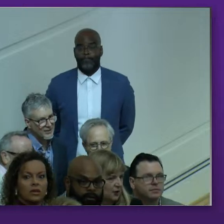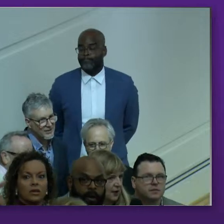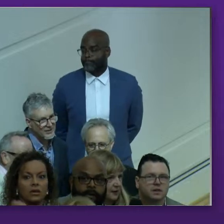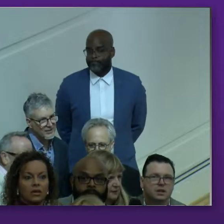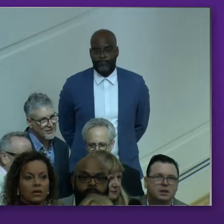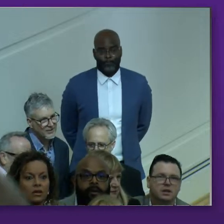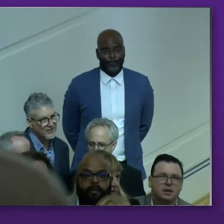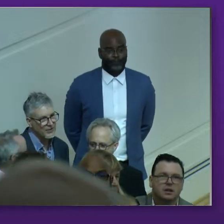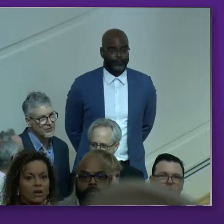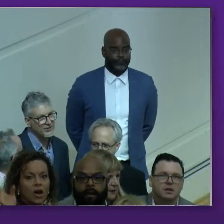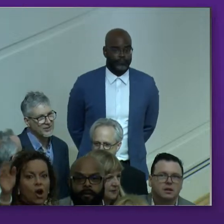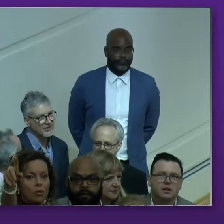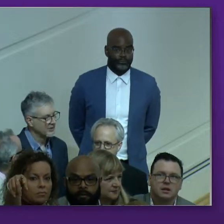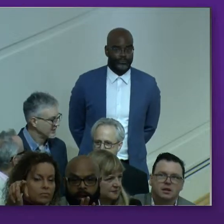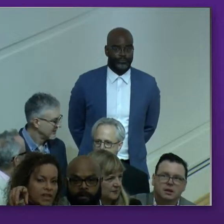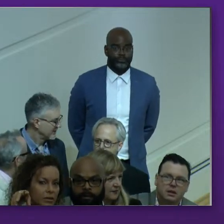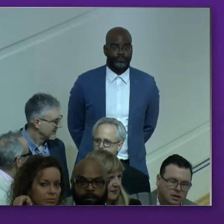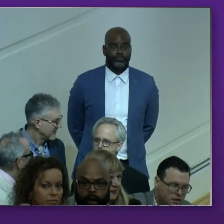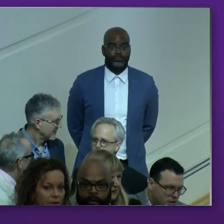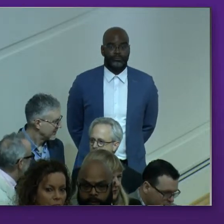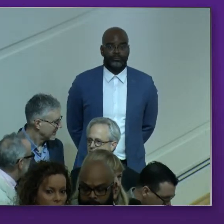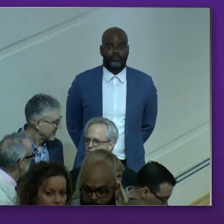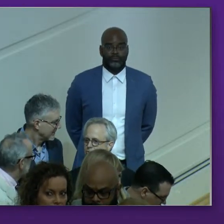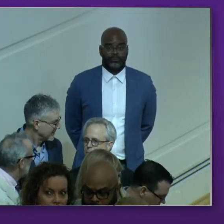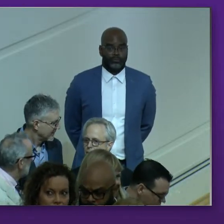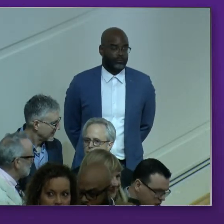FOR US TO MAKE STUDENTS FEEL